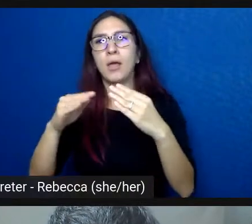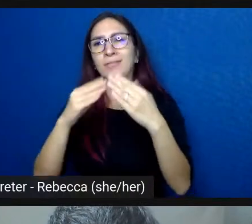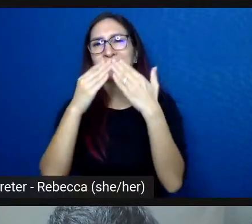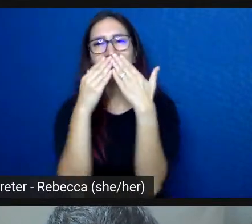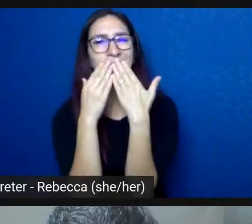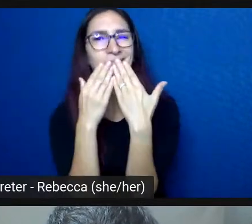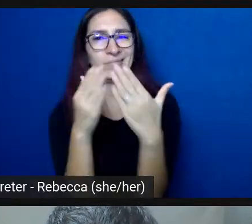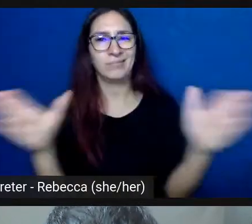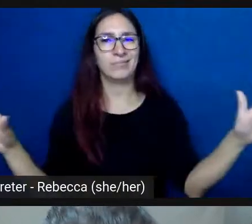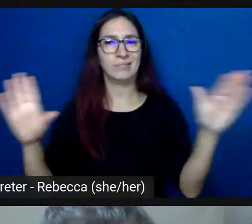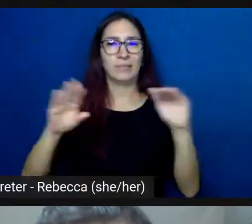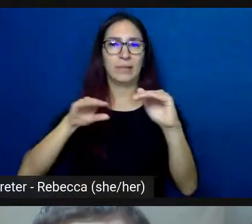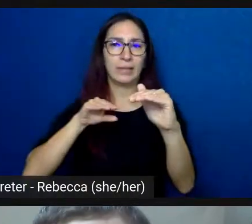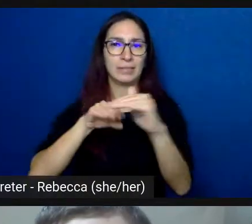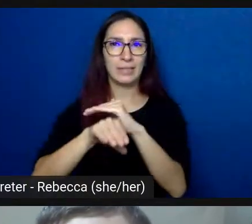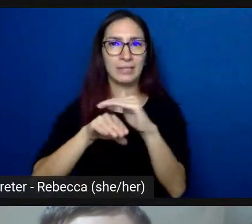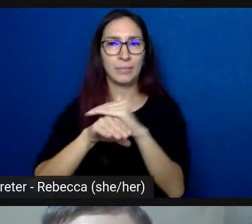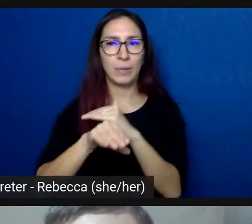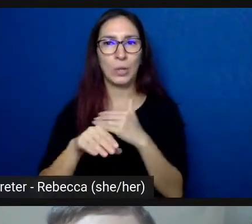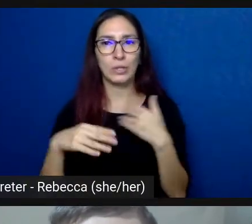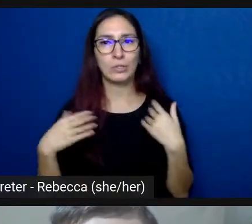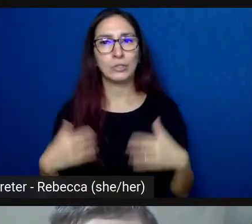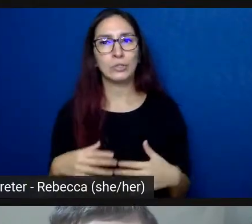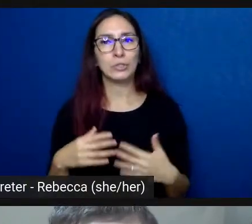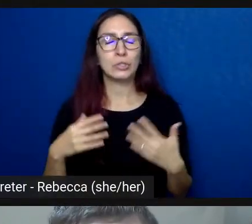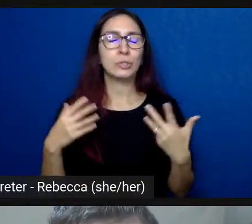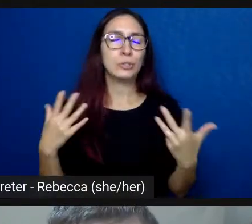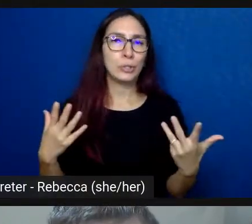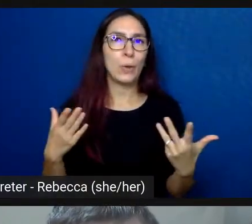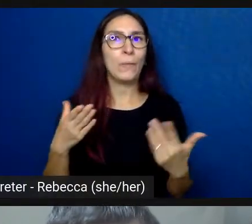if they would invest into the design it would become accessible